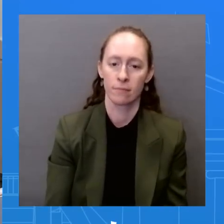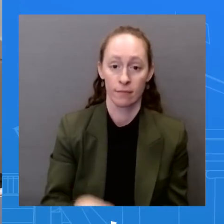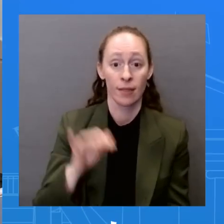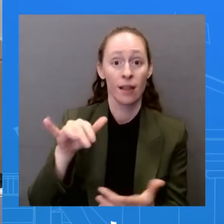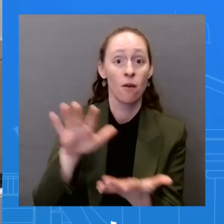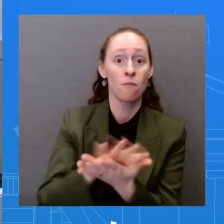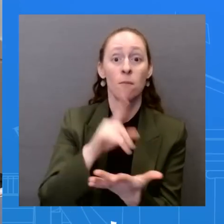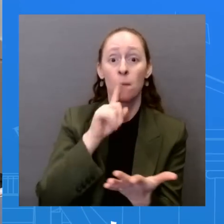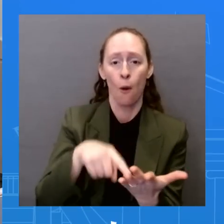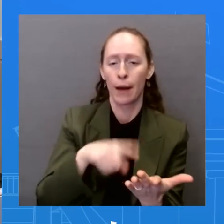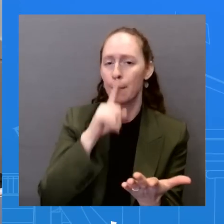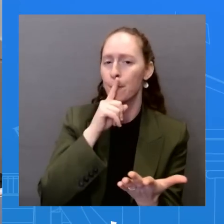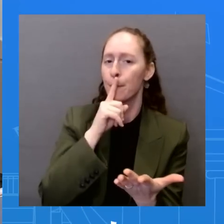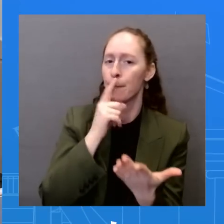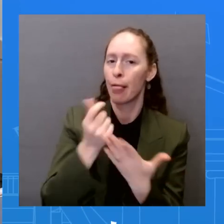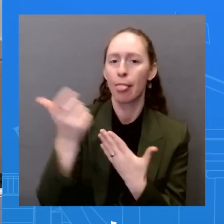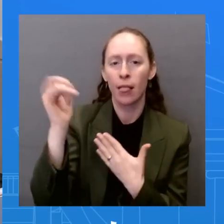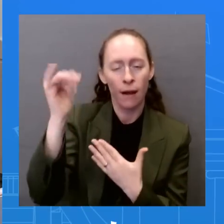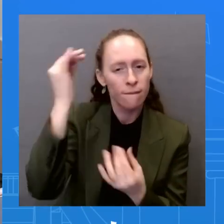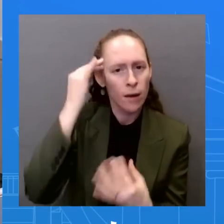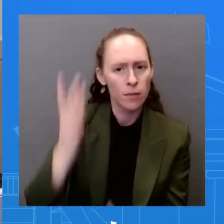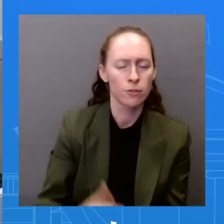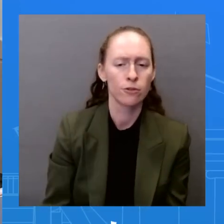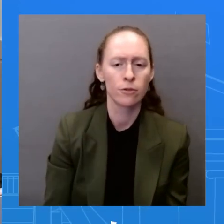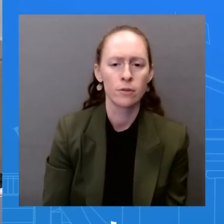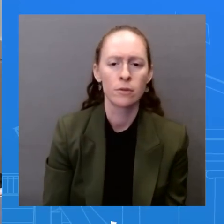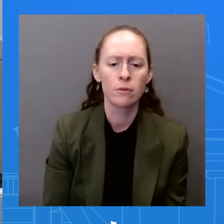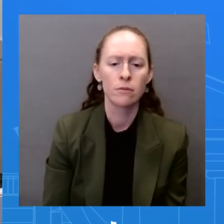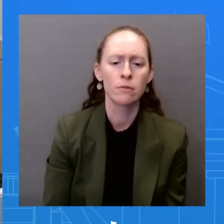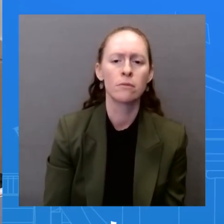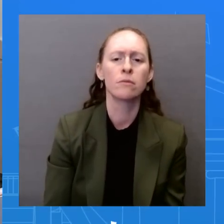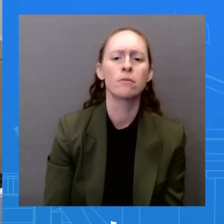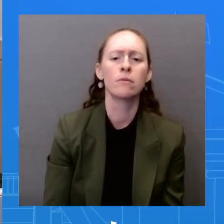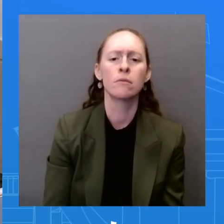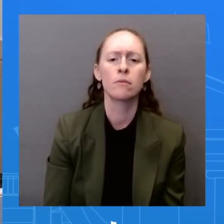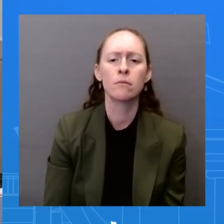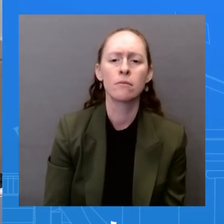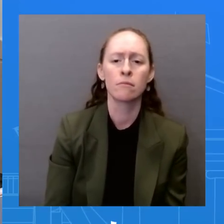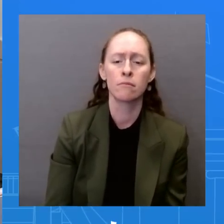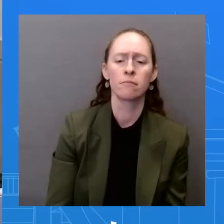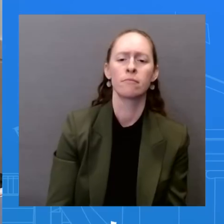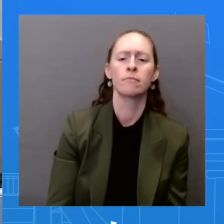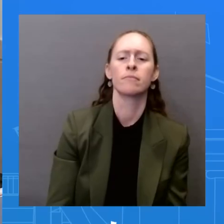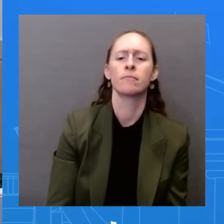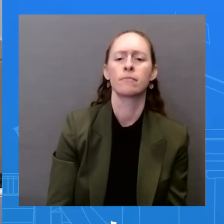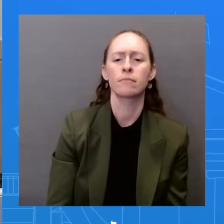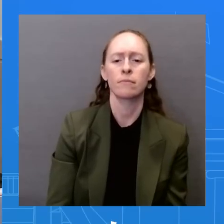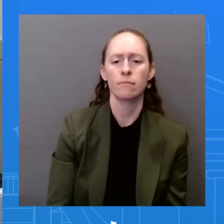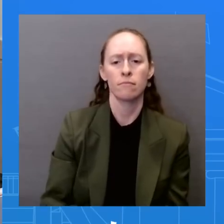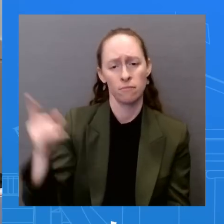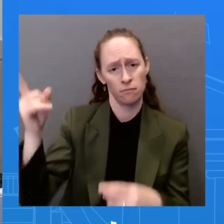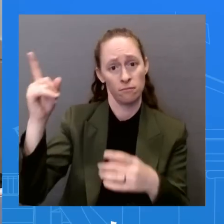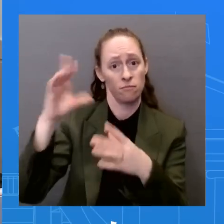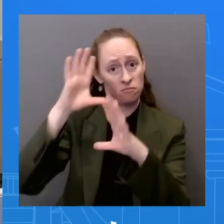Republicans a threat to the country. Does he think MAGA Republicans are more of a threat to the country than people